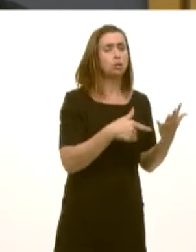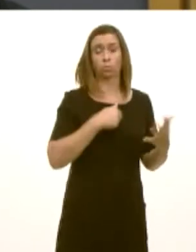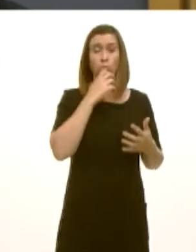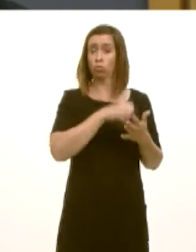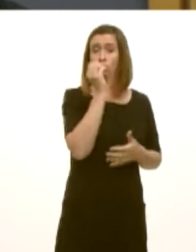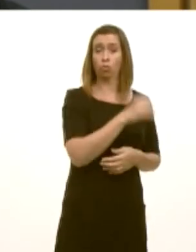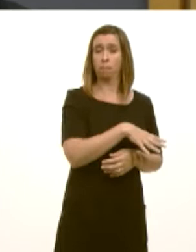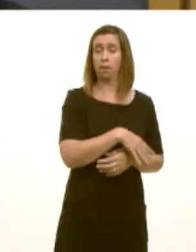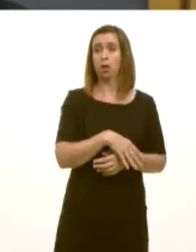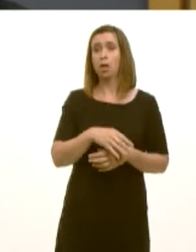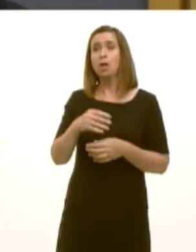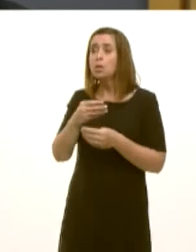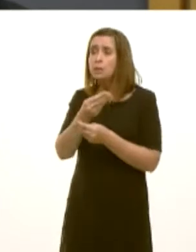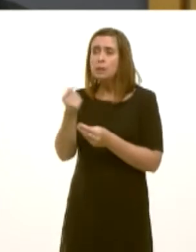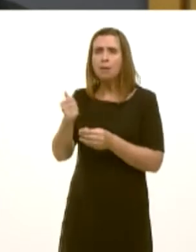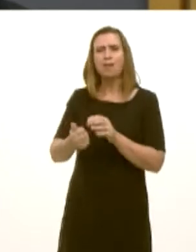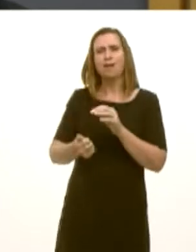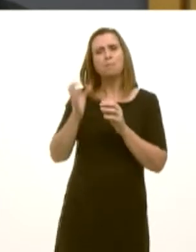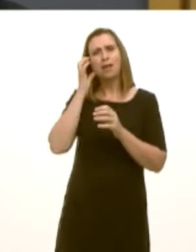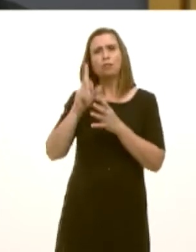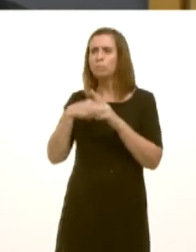policy for those victims of the bedroom tax.